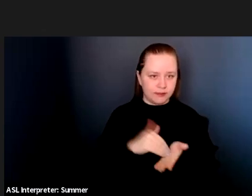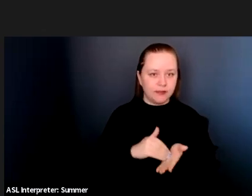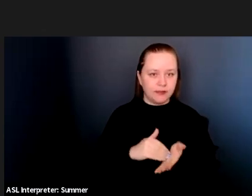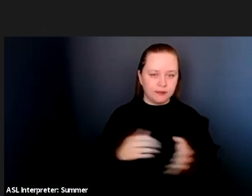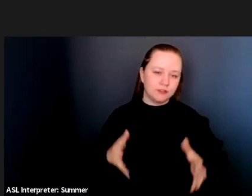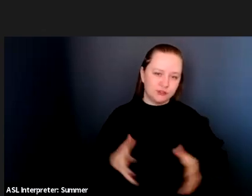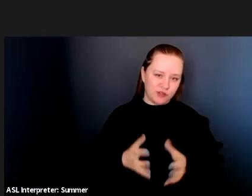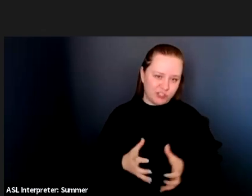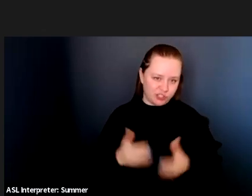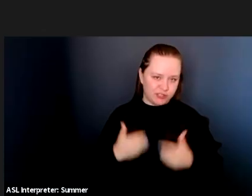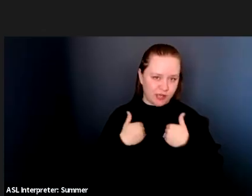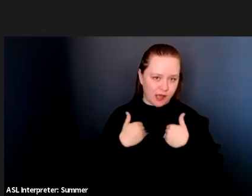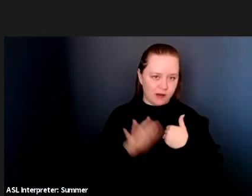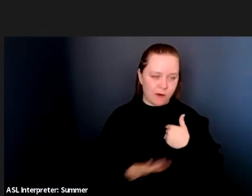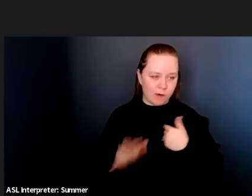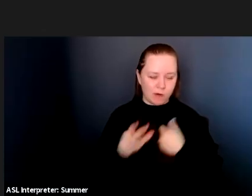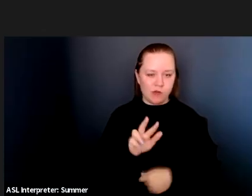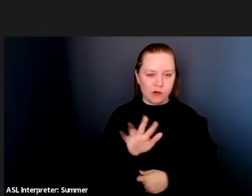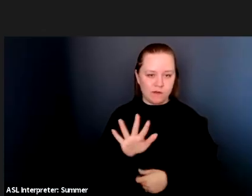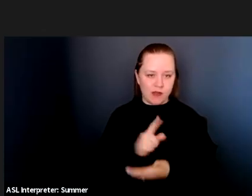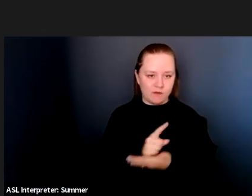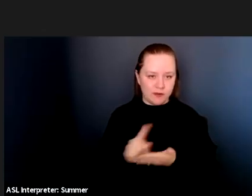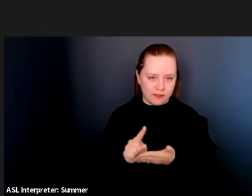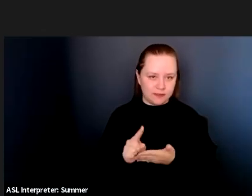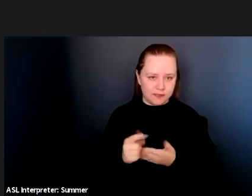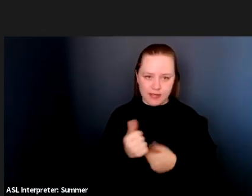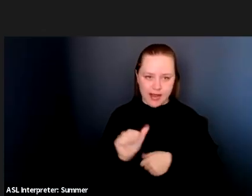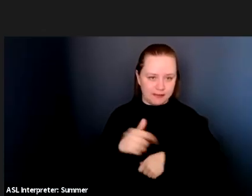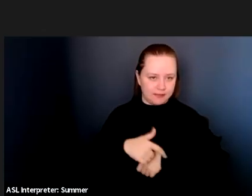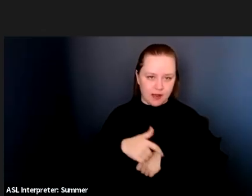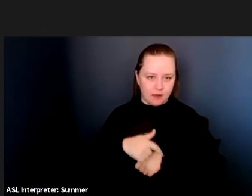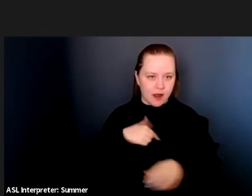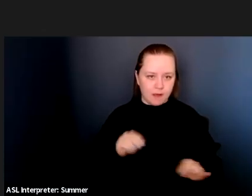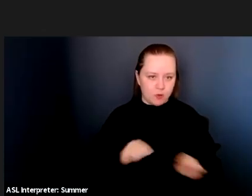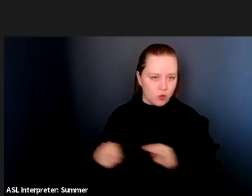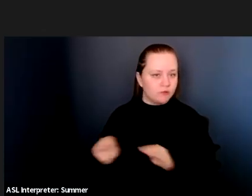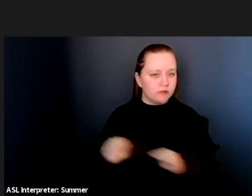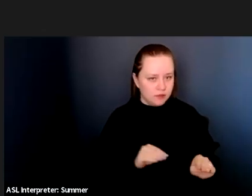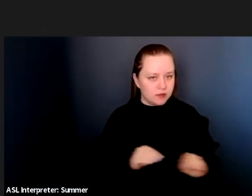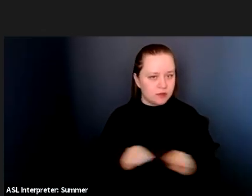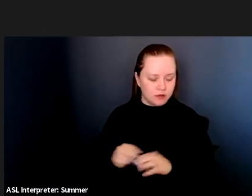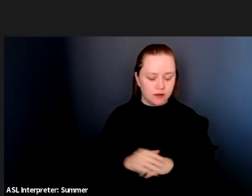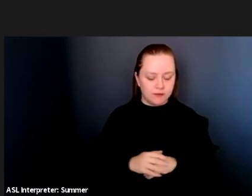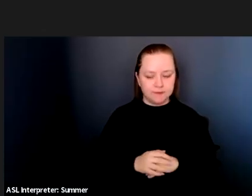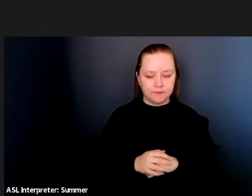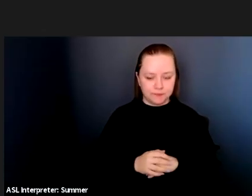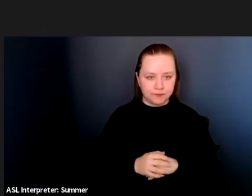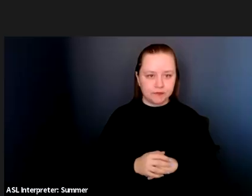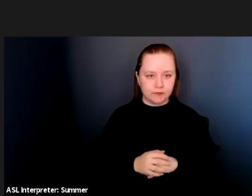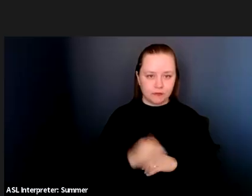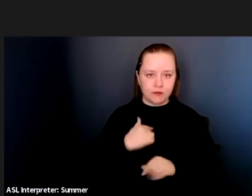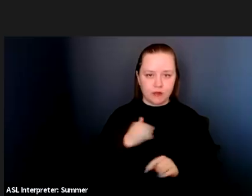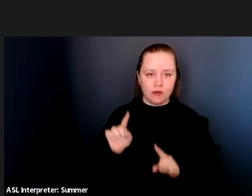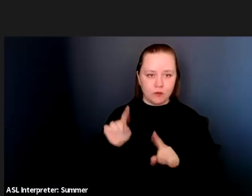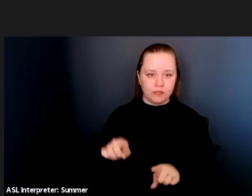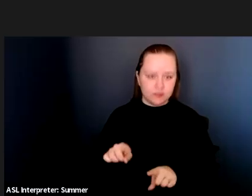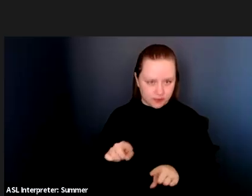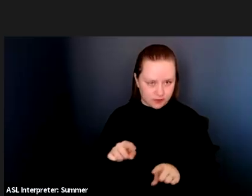at 35 weeks anytime I moved. I went to the L&D twice.